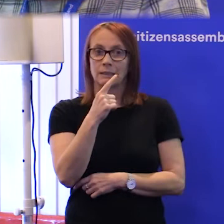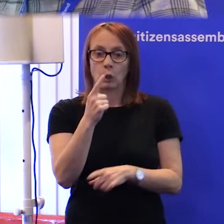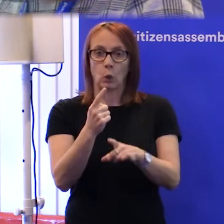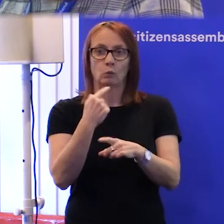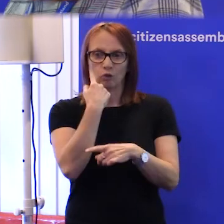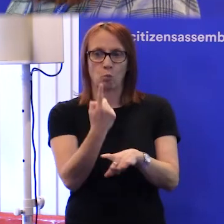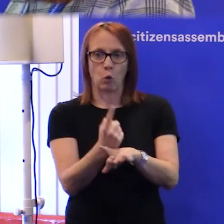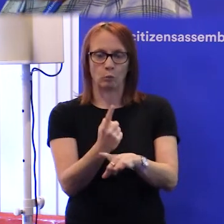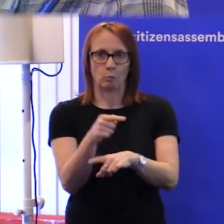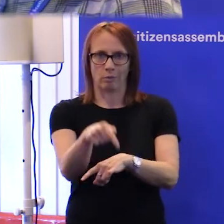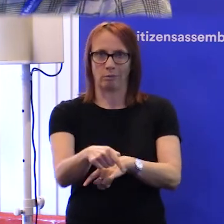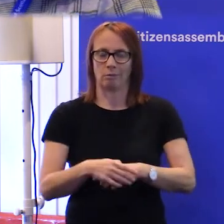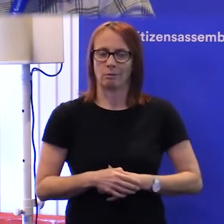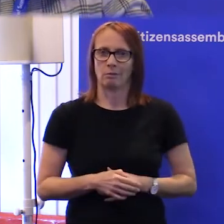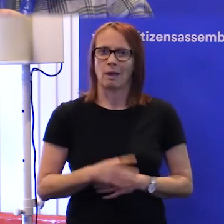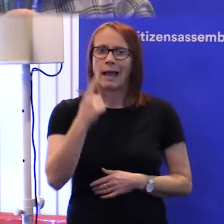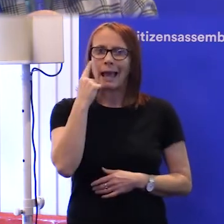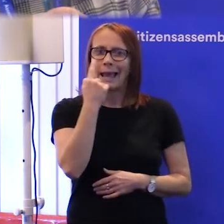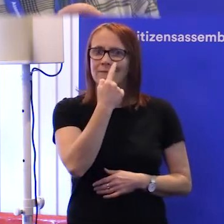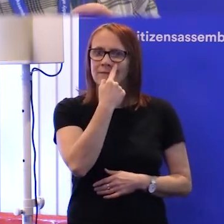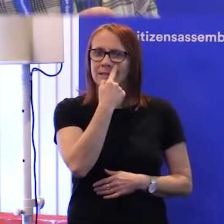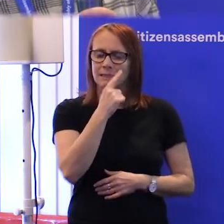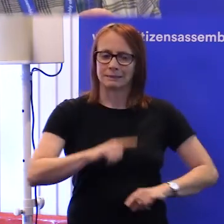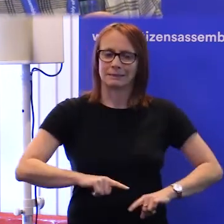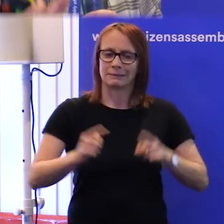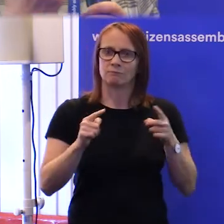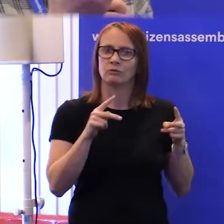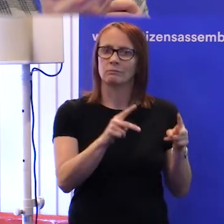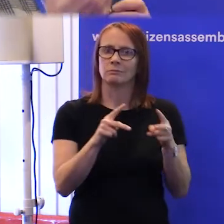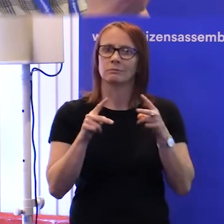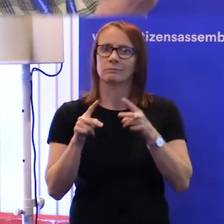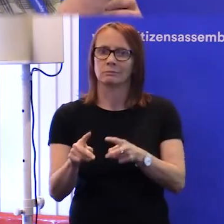this idea that evidence can come in a number of forms and as phil has said you